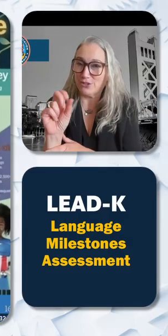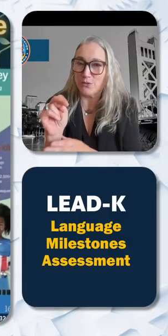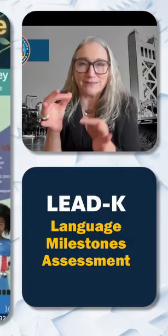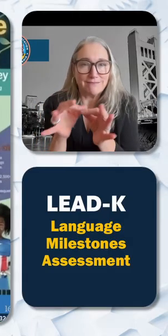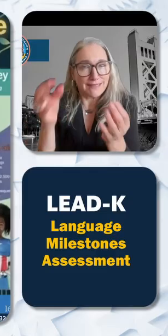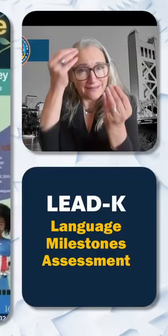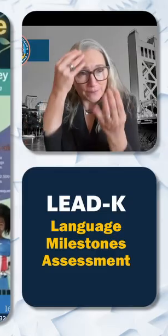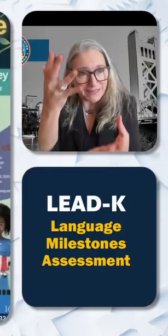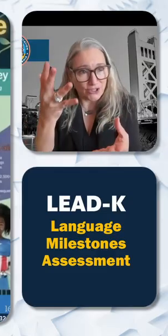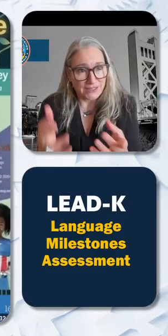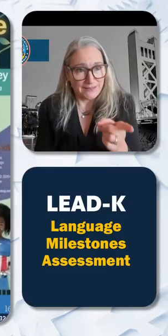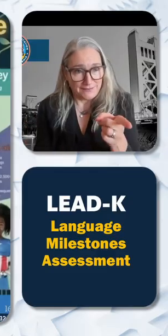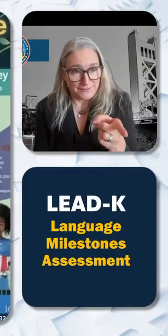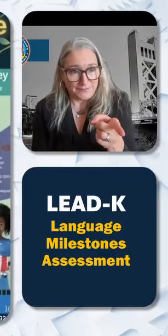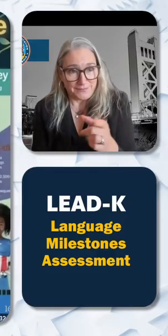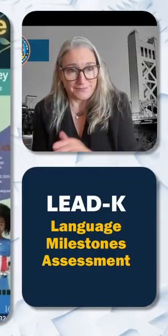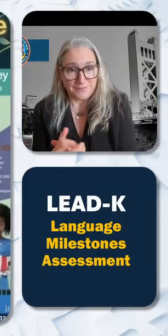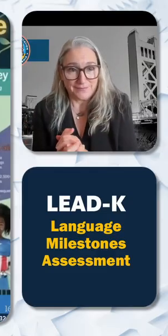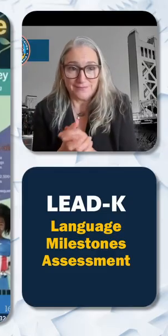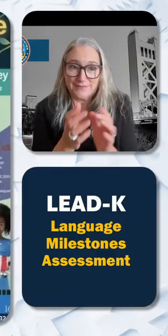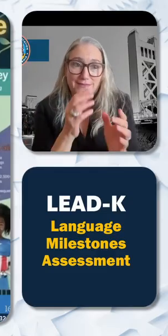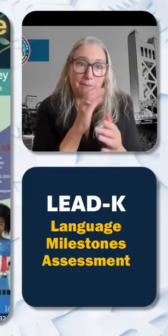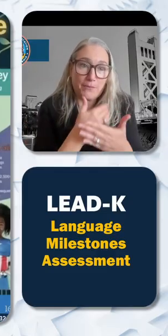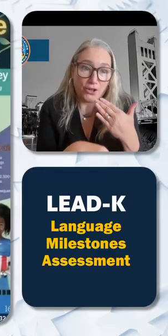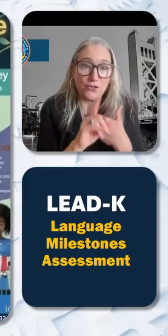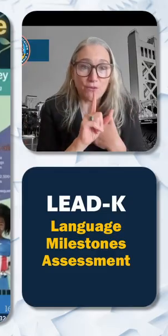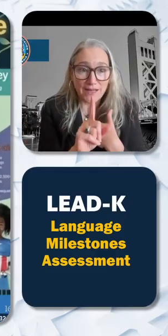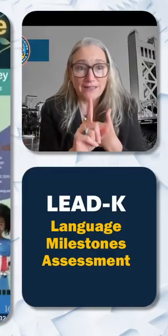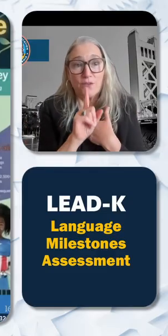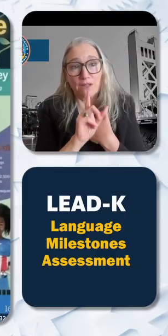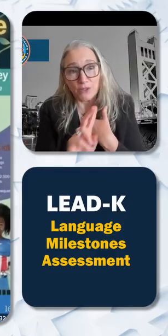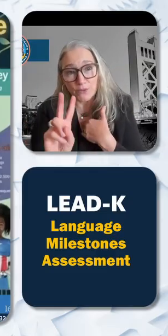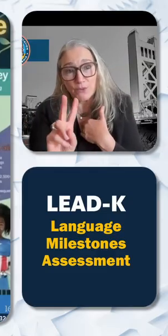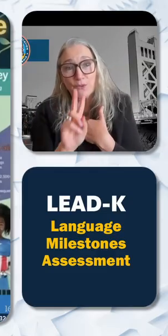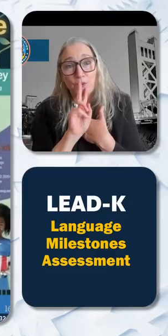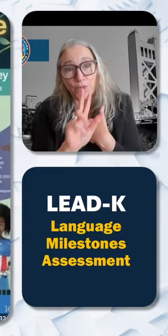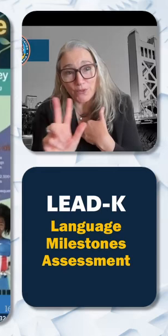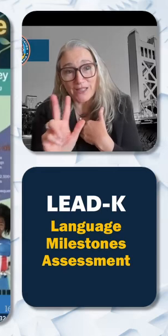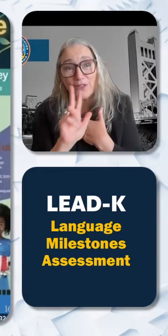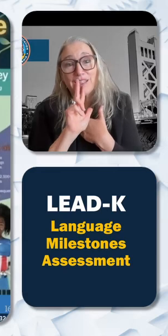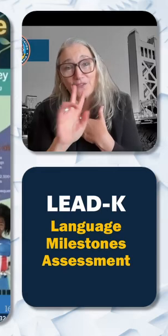It's a booklet that has the language milestones laid out in a very simple way. You see it